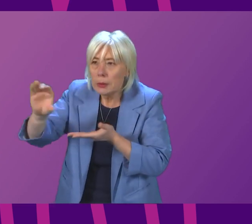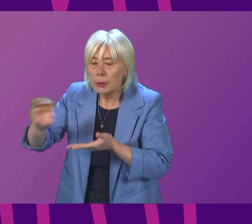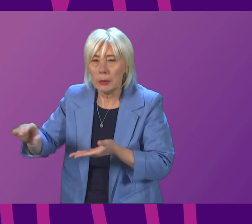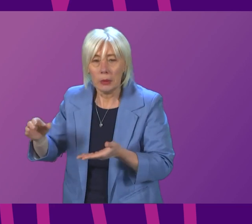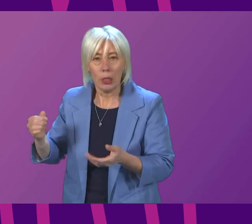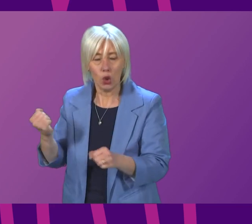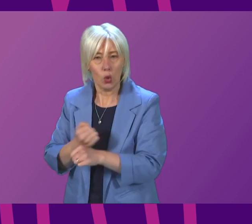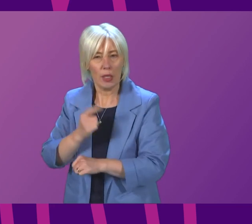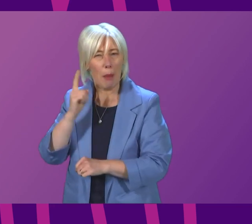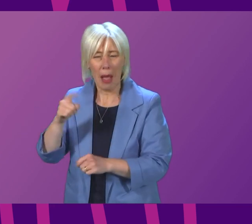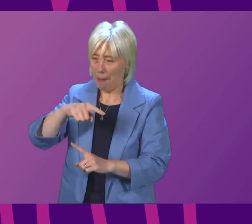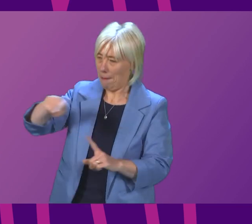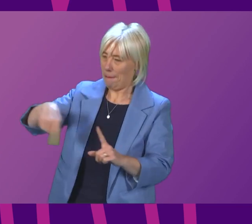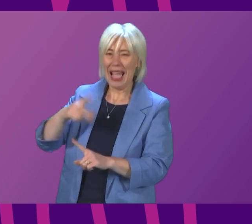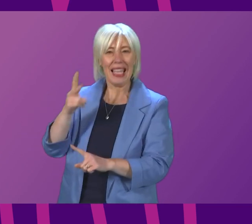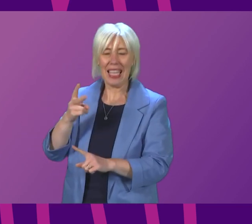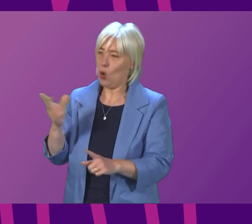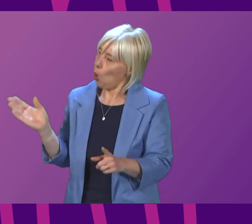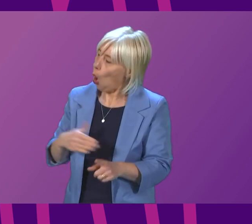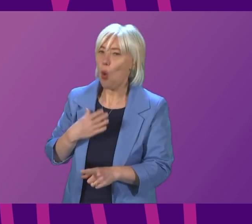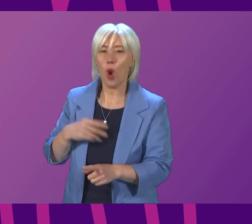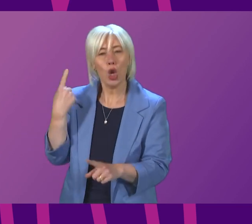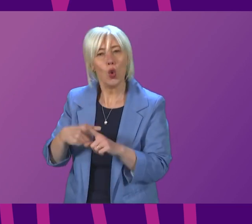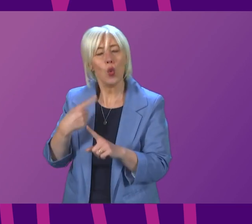I come back to the point that we all want this to be done as quickly as possible but,